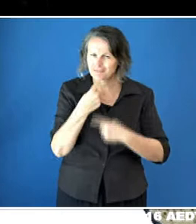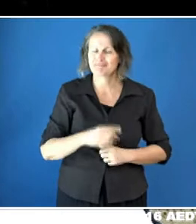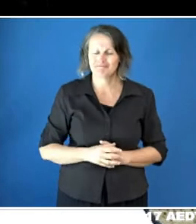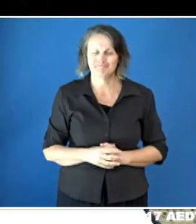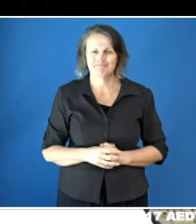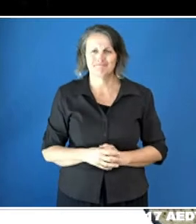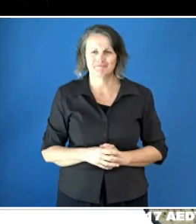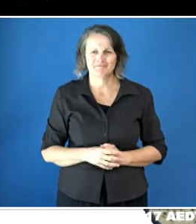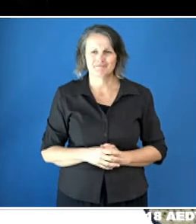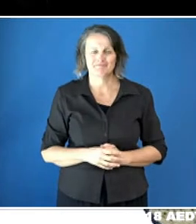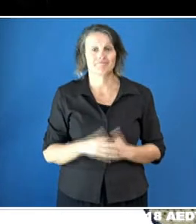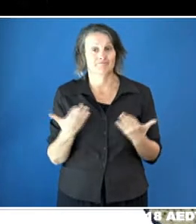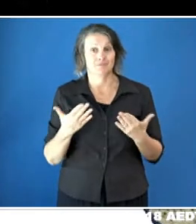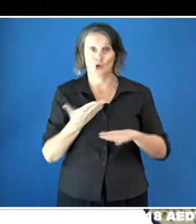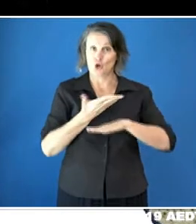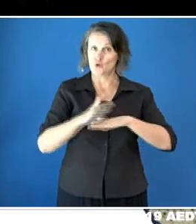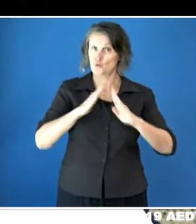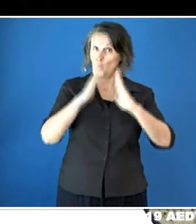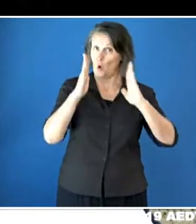What is life in the current home like compared to before?